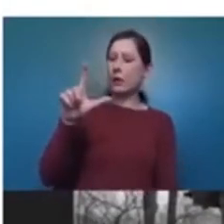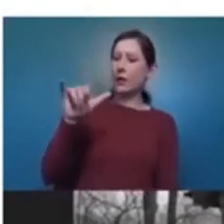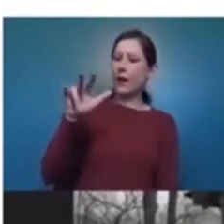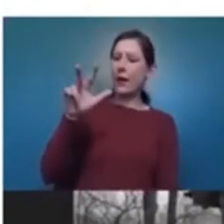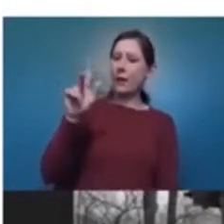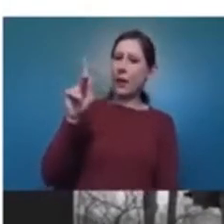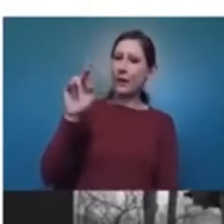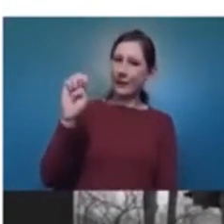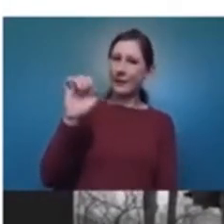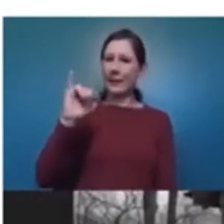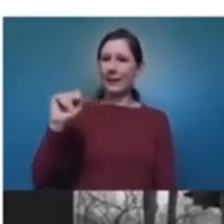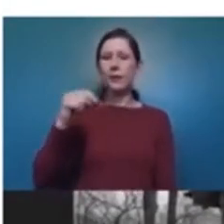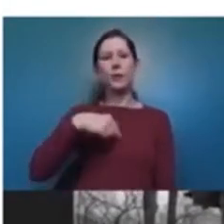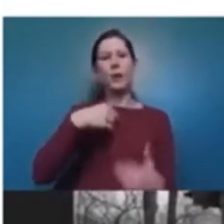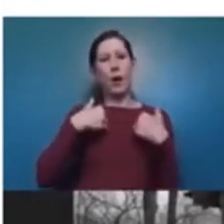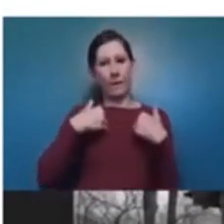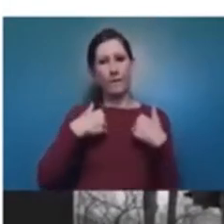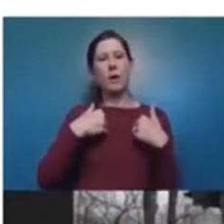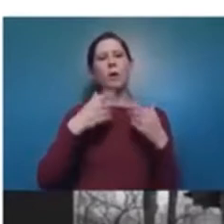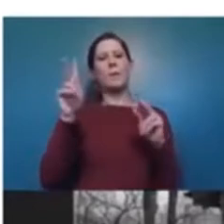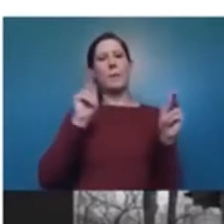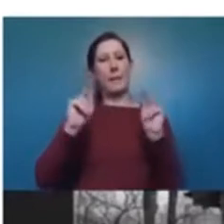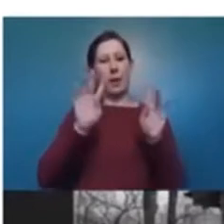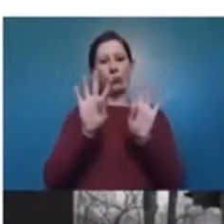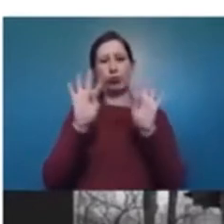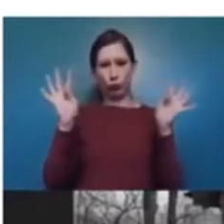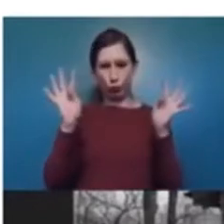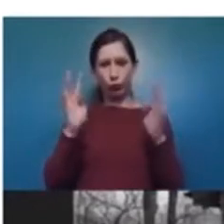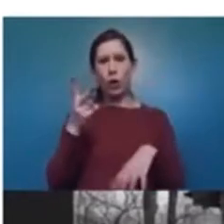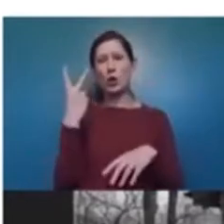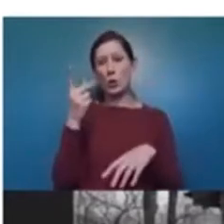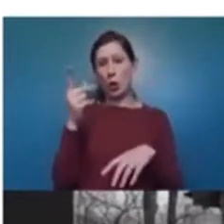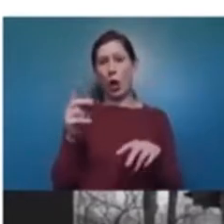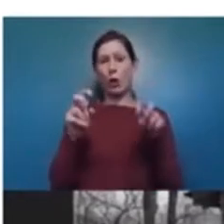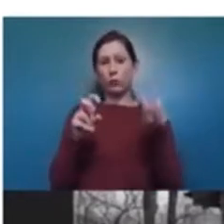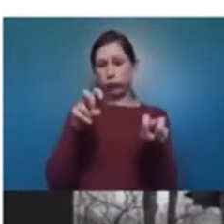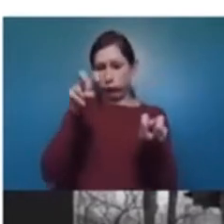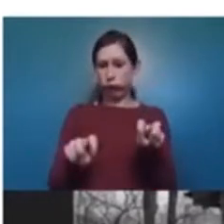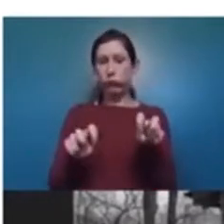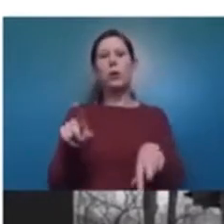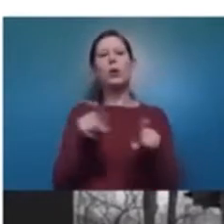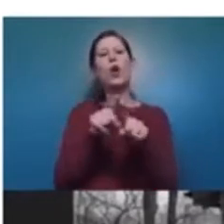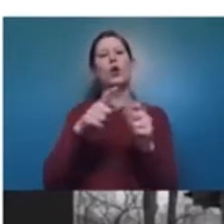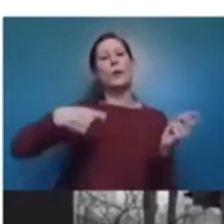wooden barn out in the middle of the woods. Two dogs join them as well as many different instruments held by the actors.